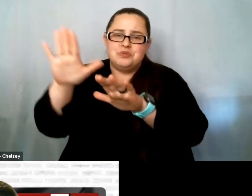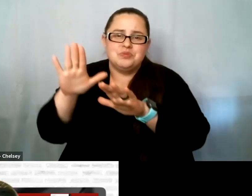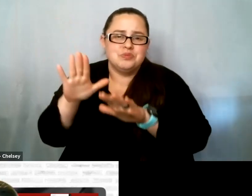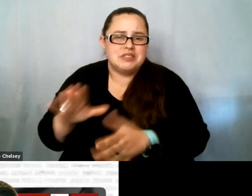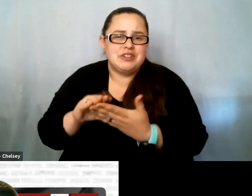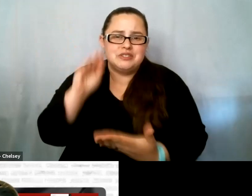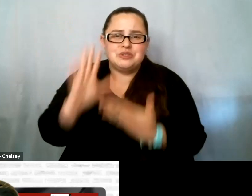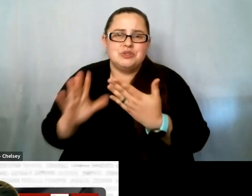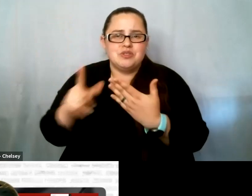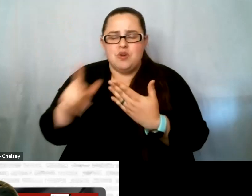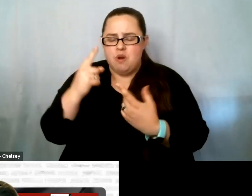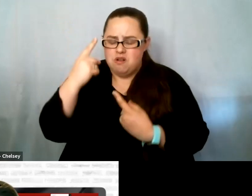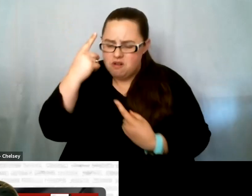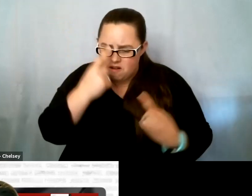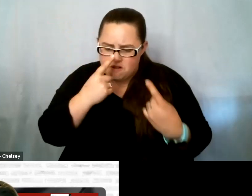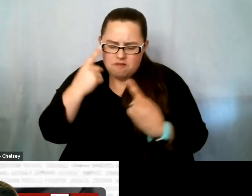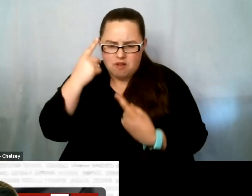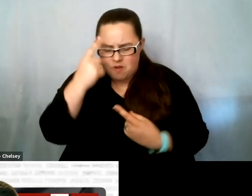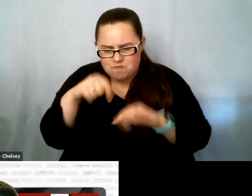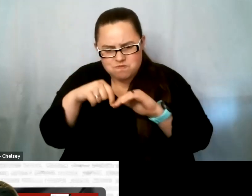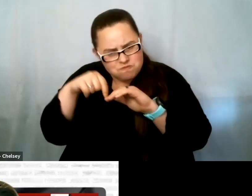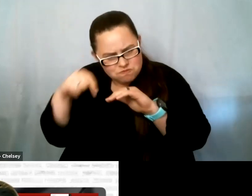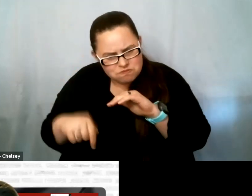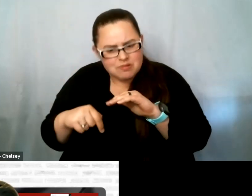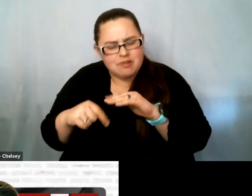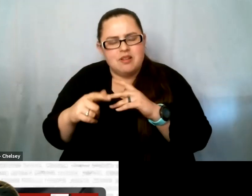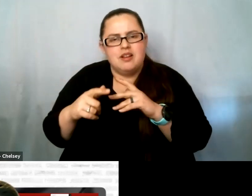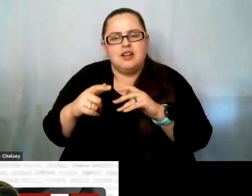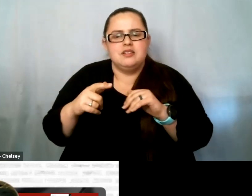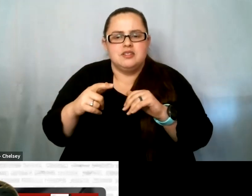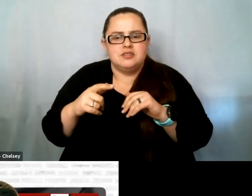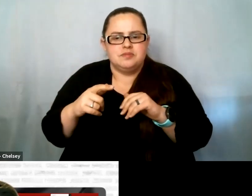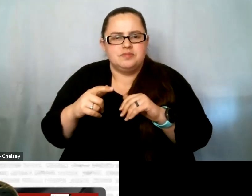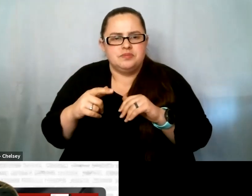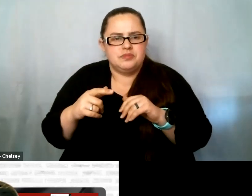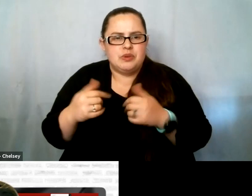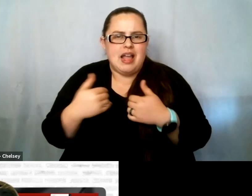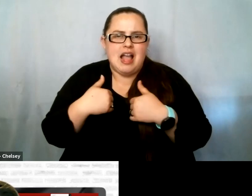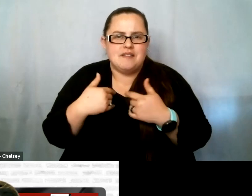are really thoughtful and we have a I was gonna say we have a great time in that class.